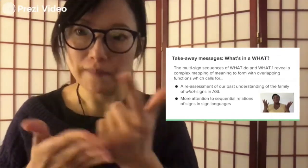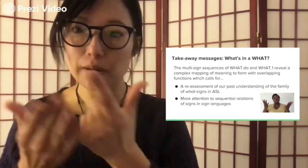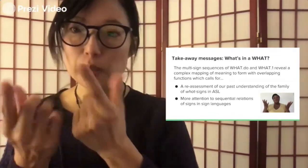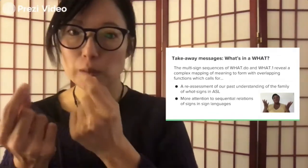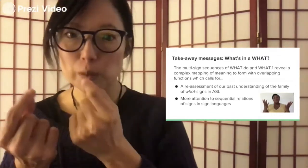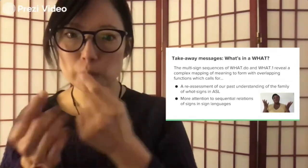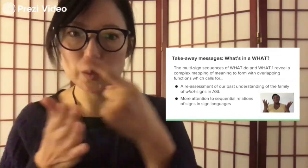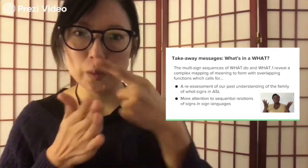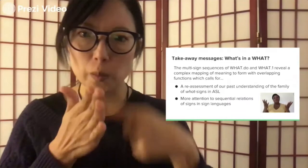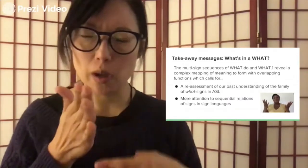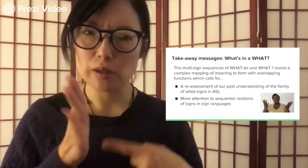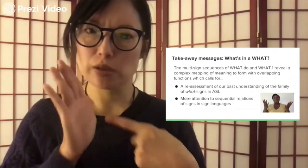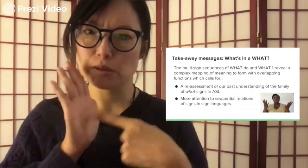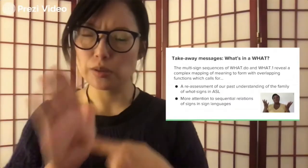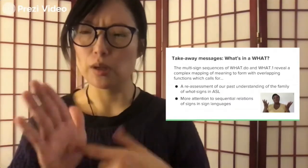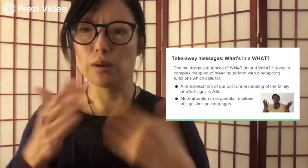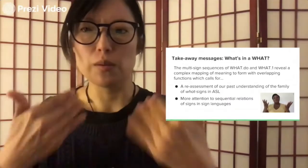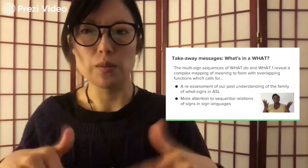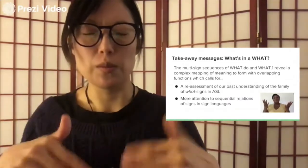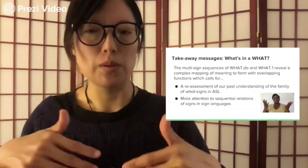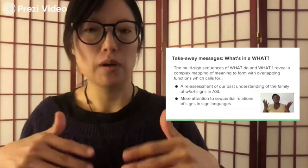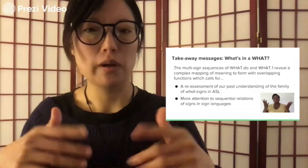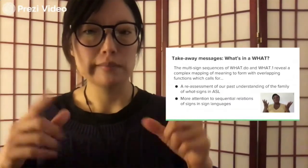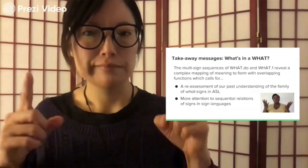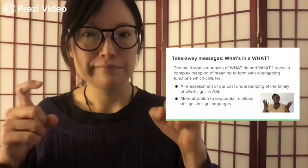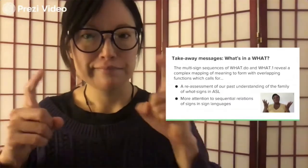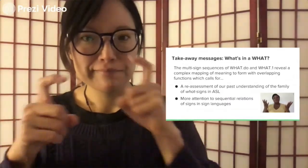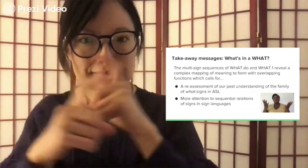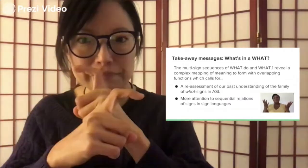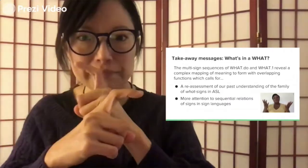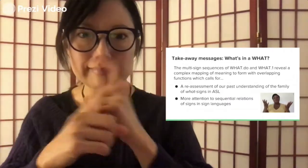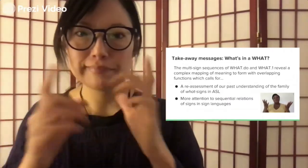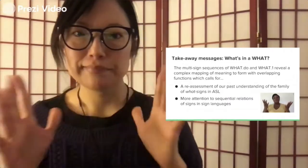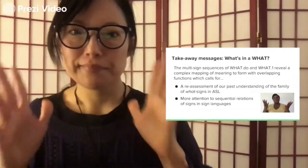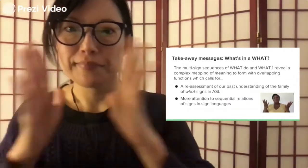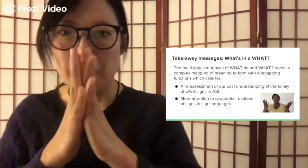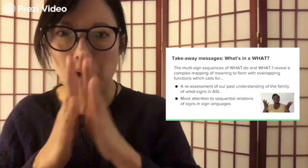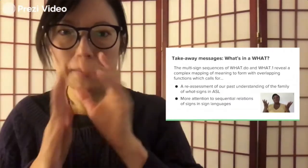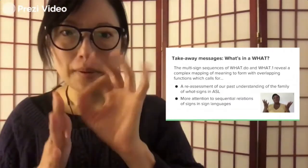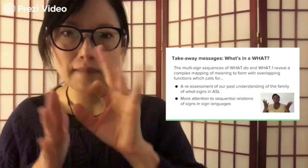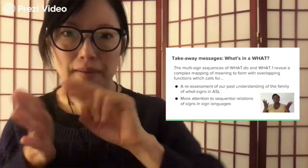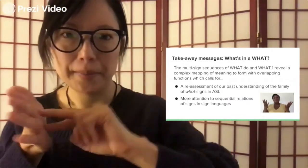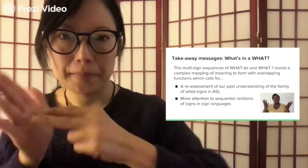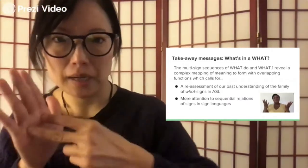sequences of WHAT.do and WHAT.1 reveal a complex mapping of